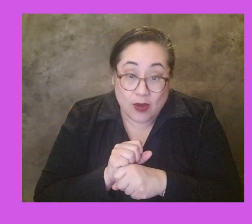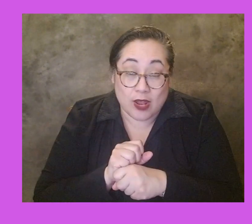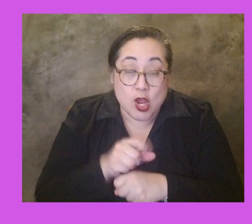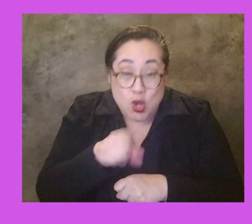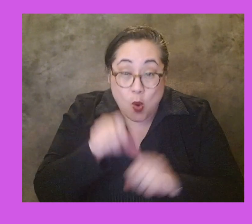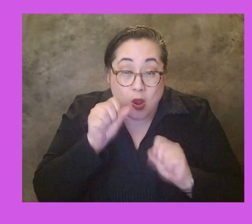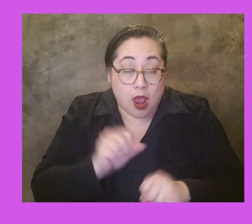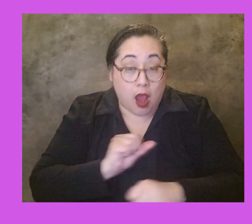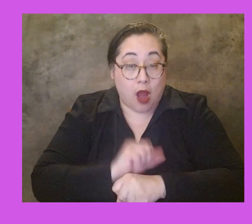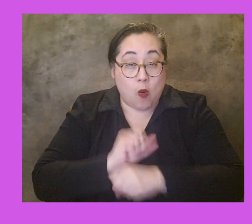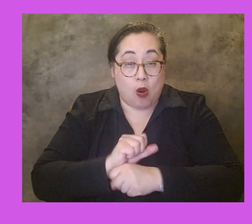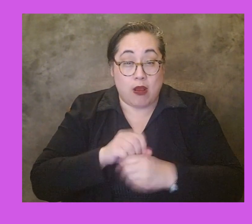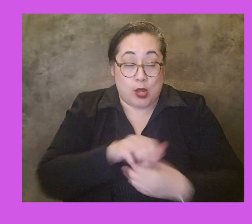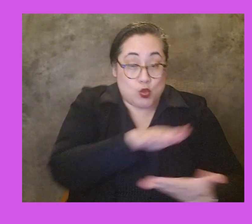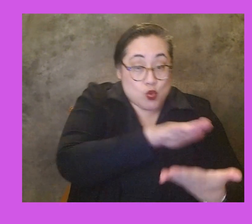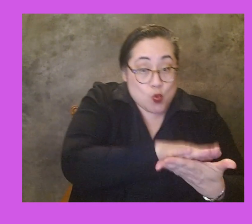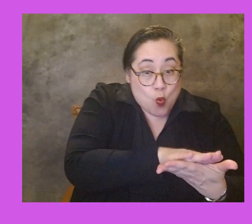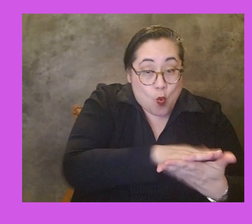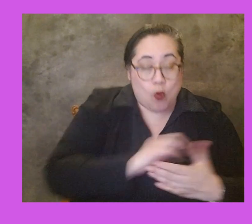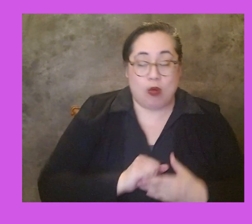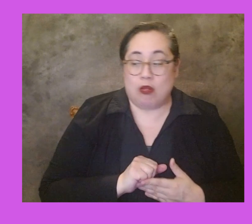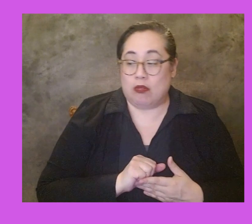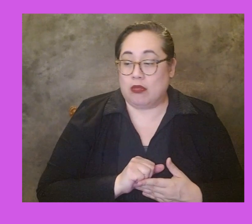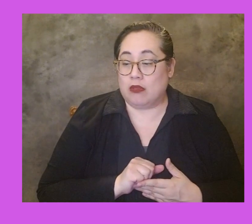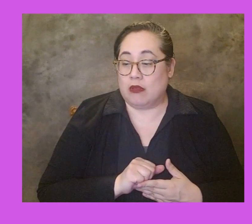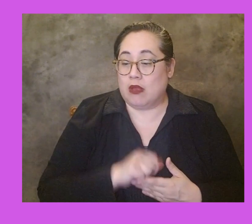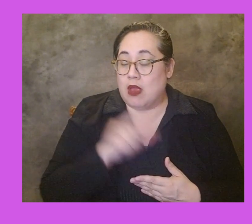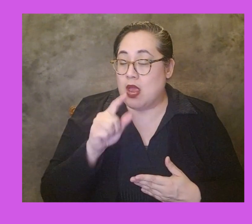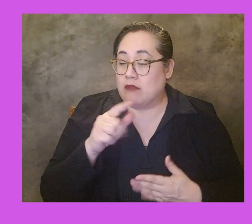The interpreting Field can lead you to many places.